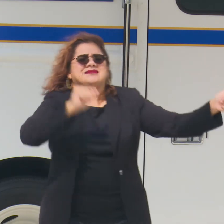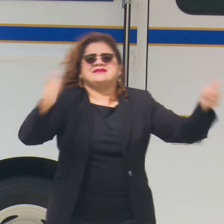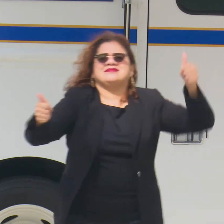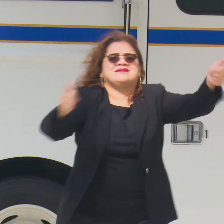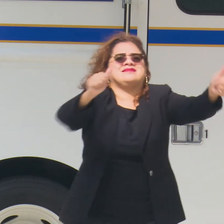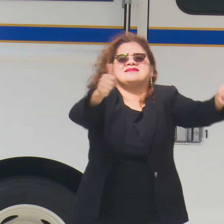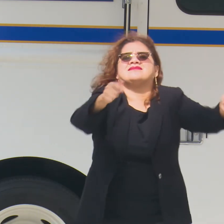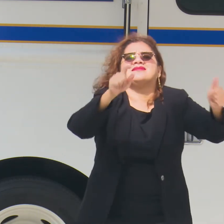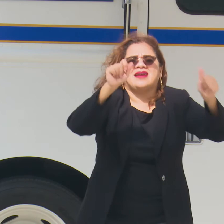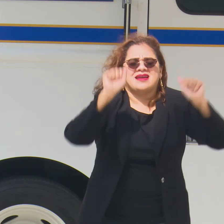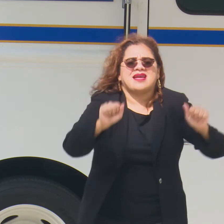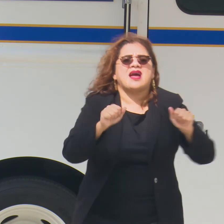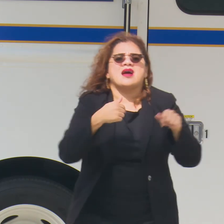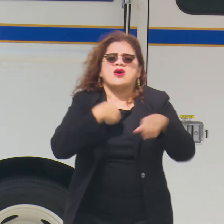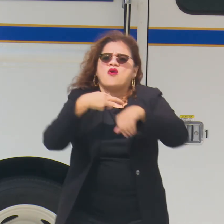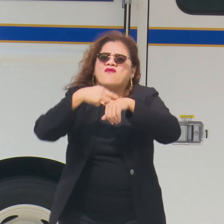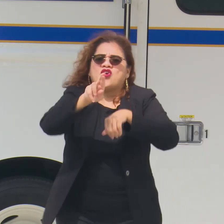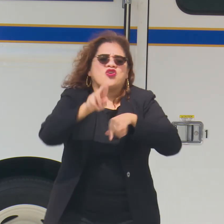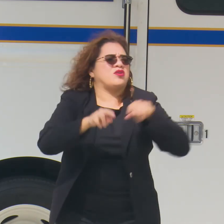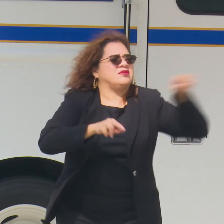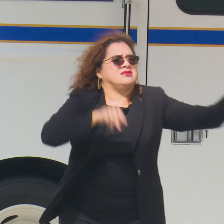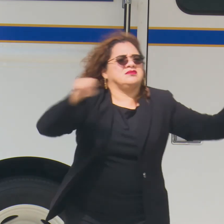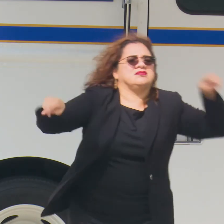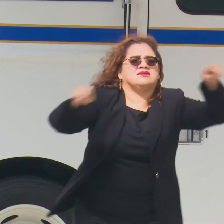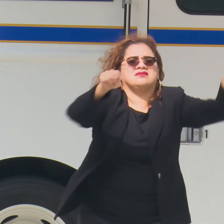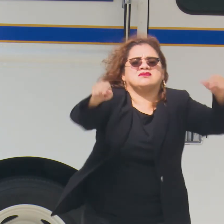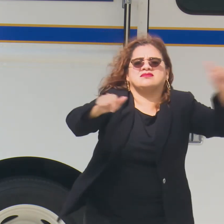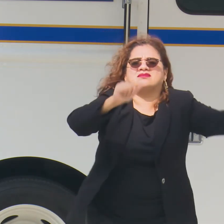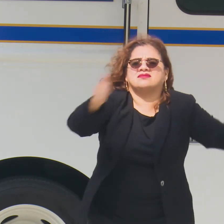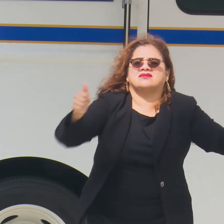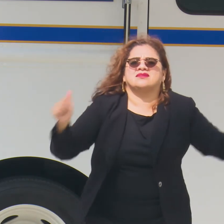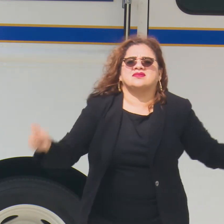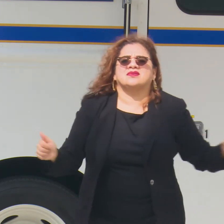Any other questions or anything else?